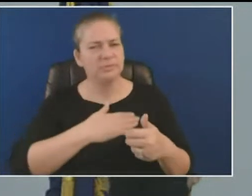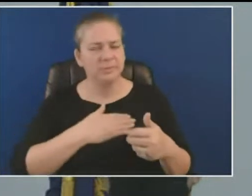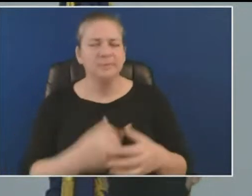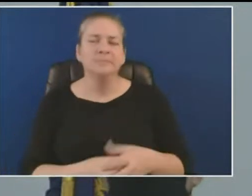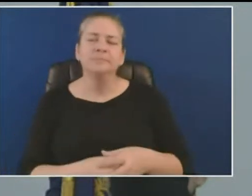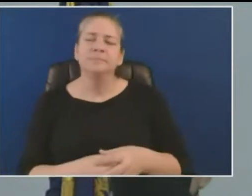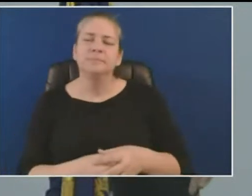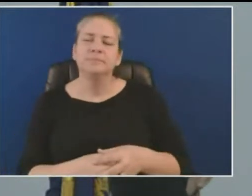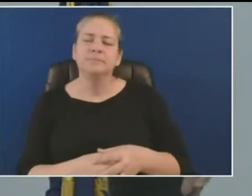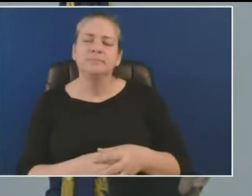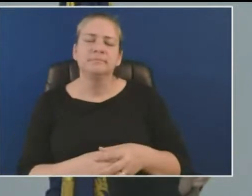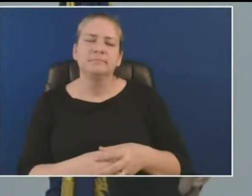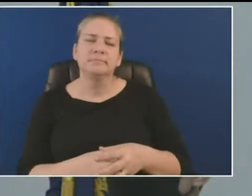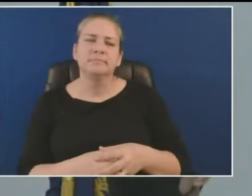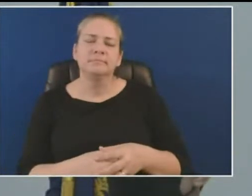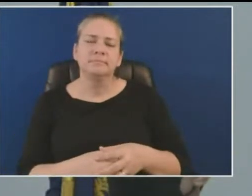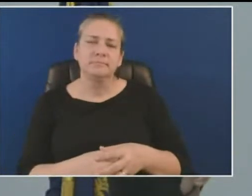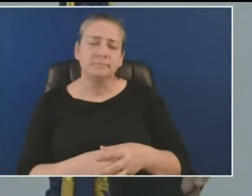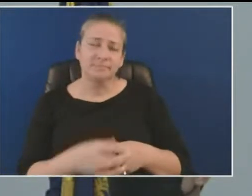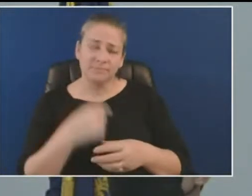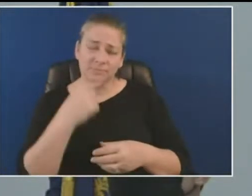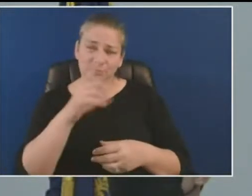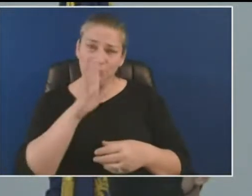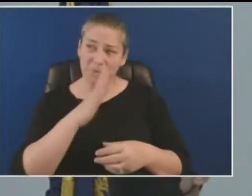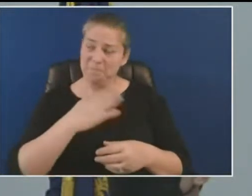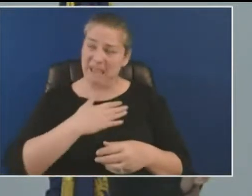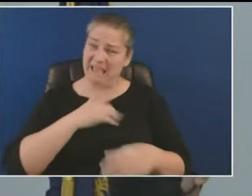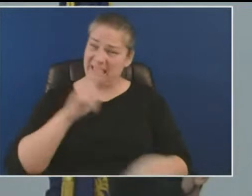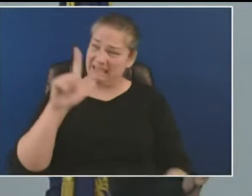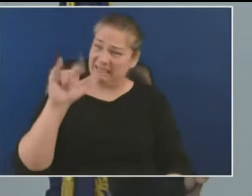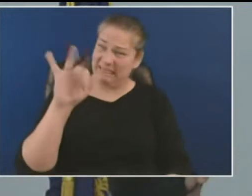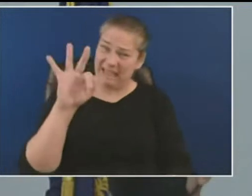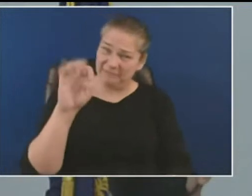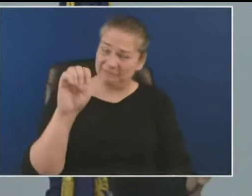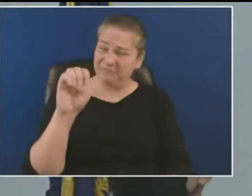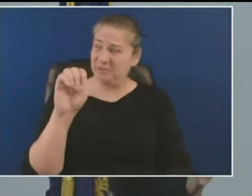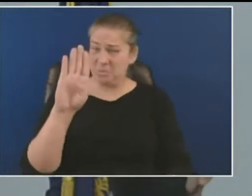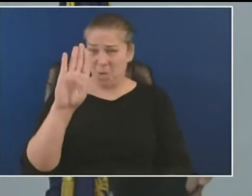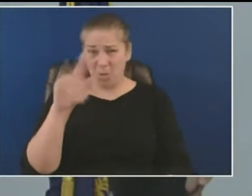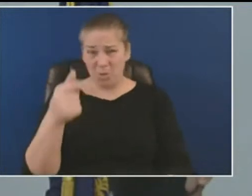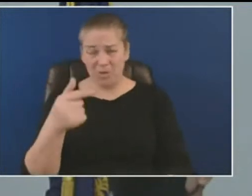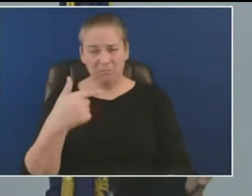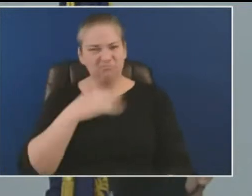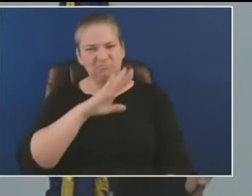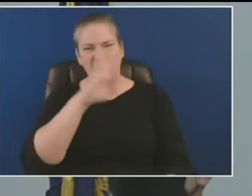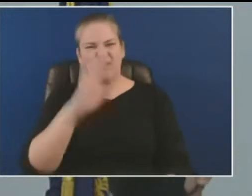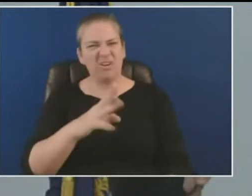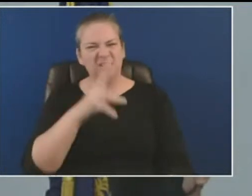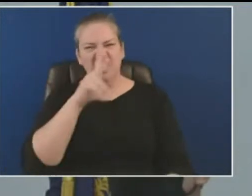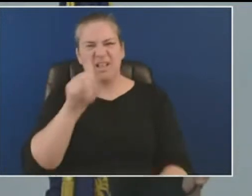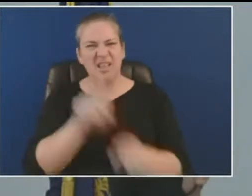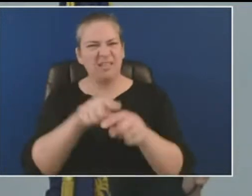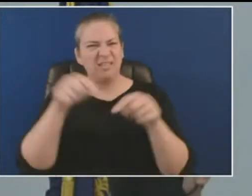that in my lifetime here in Bowling Green, I've never seen this type of devastation.